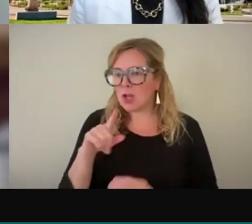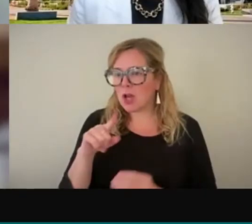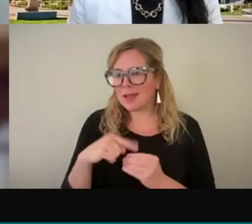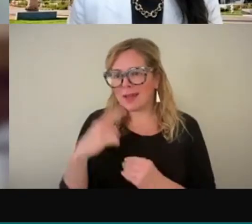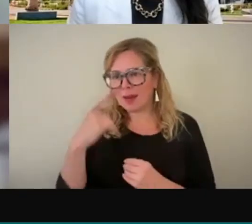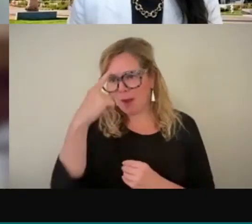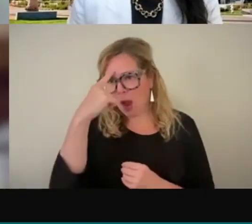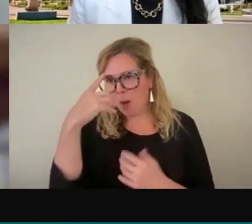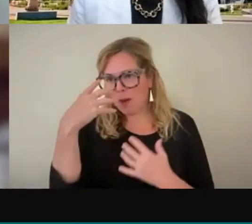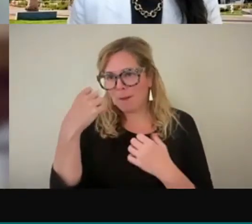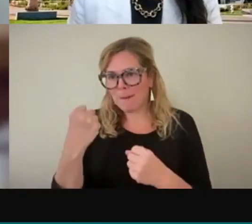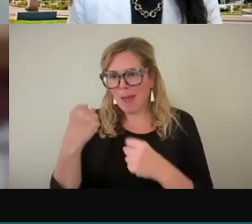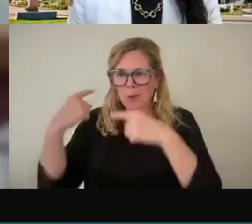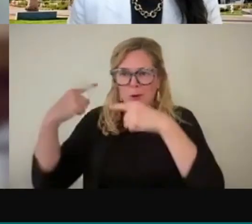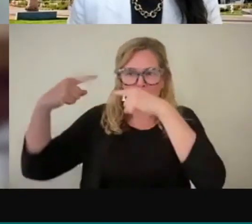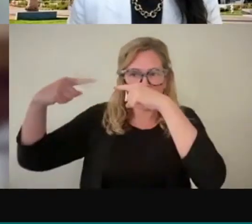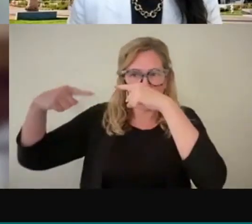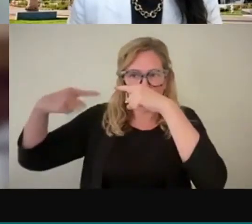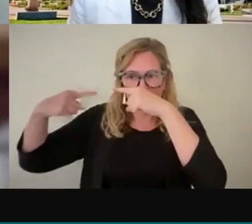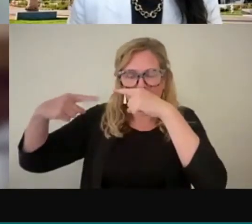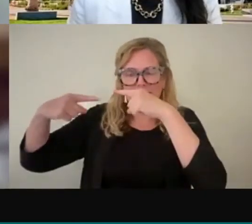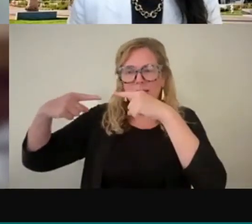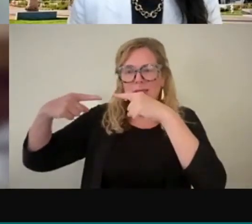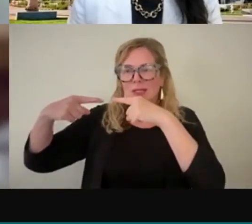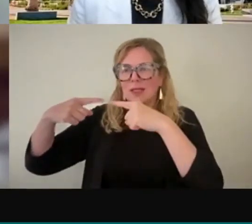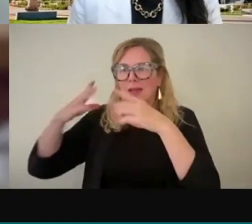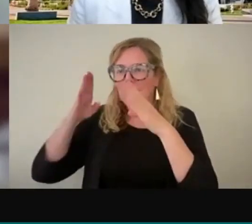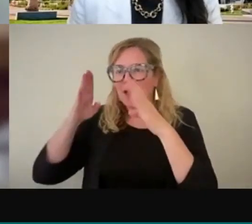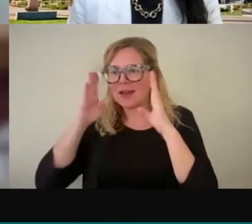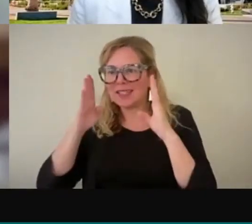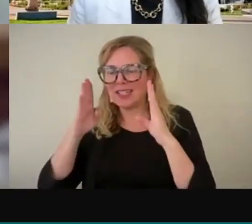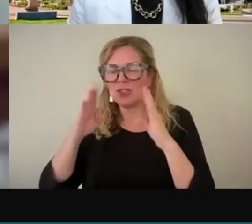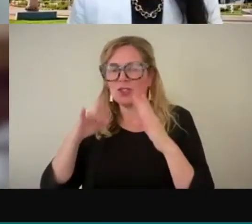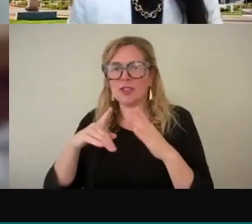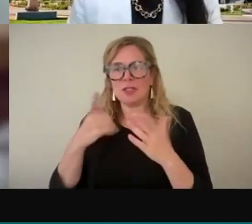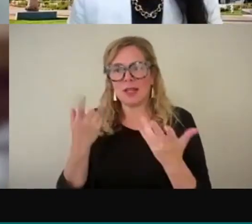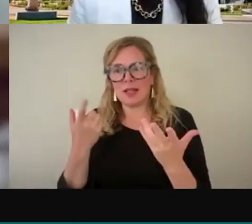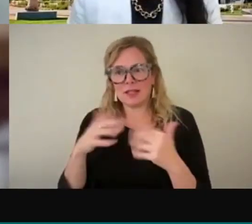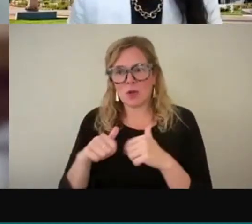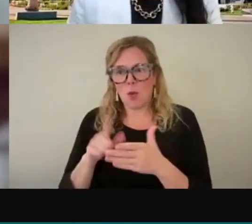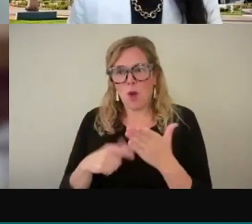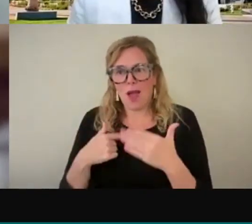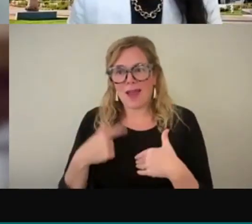reminds me a lot of what I experience as an autistic, ADHD, neurodivergent individual.